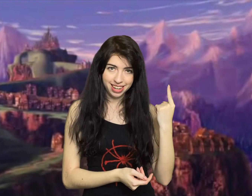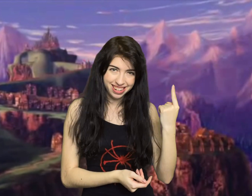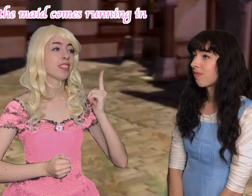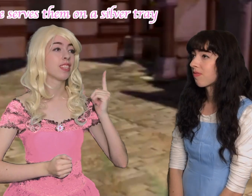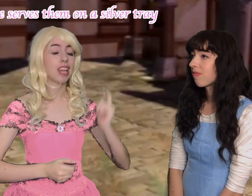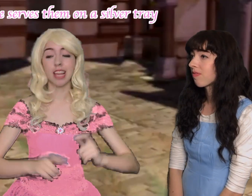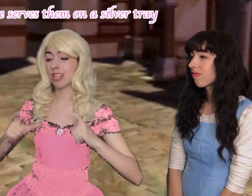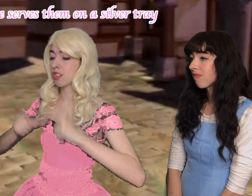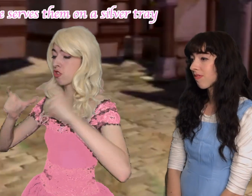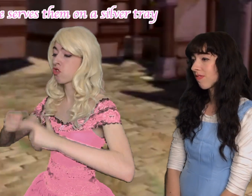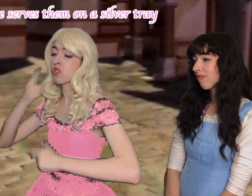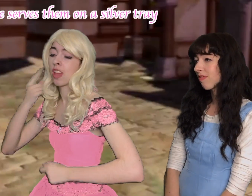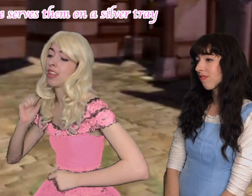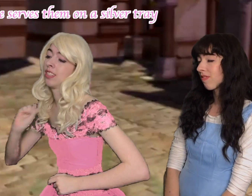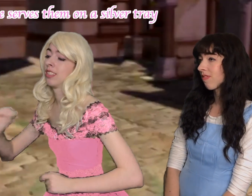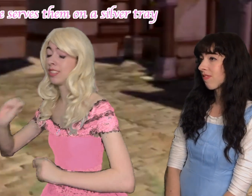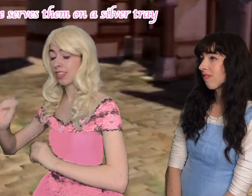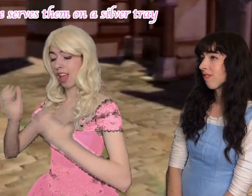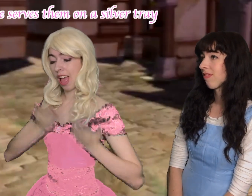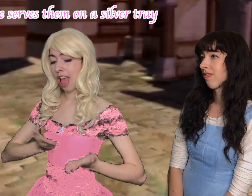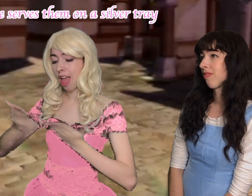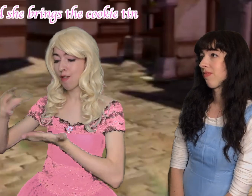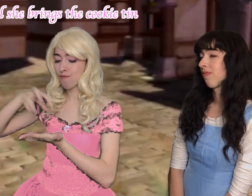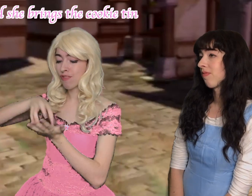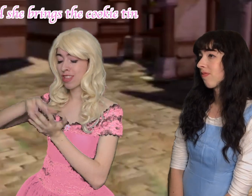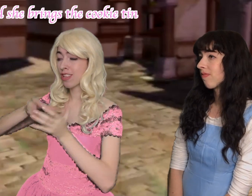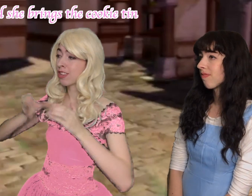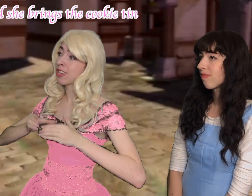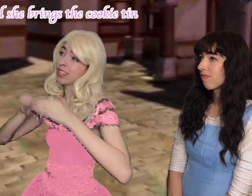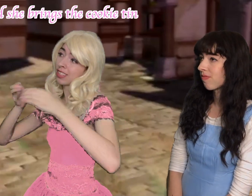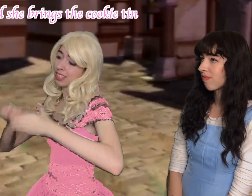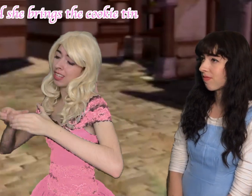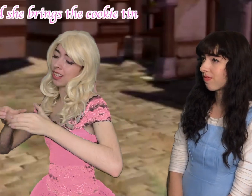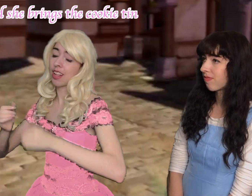and she serves them on a silver tray and she brings a cookie tin